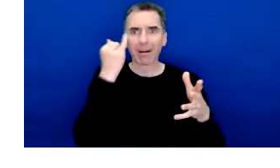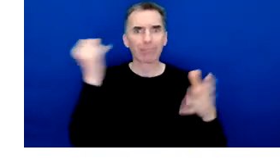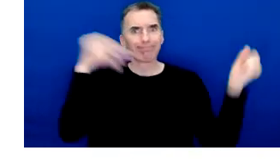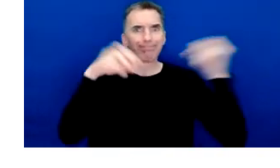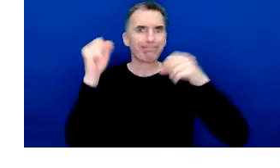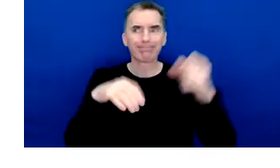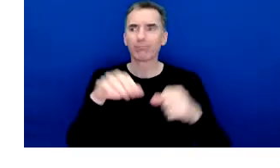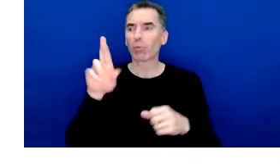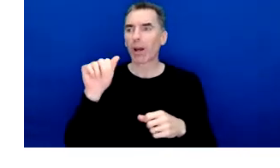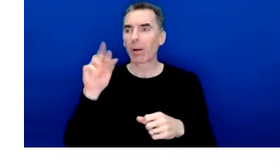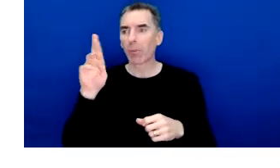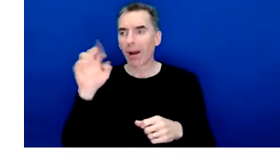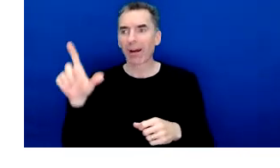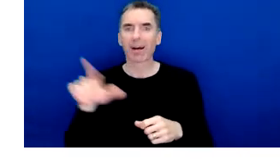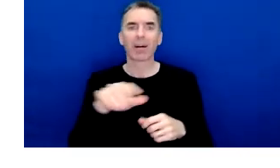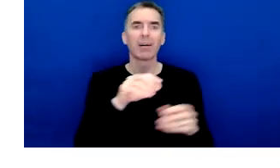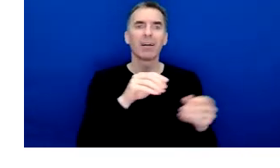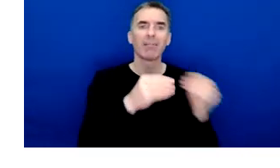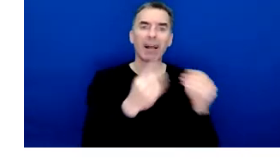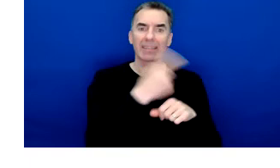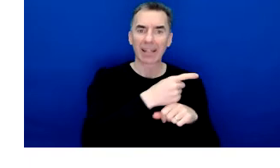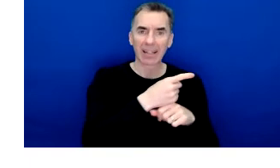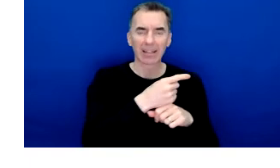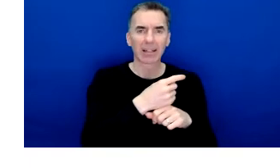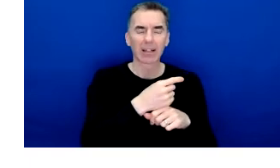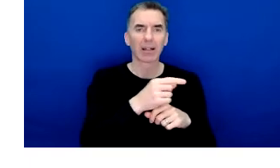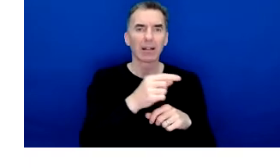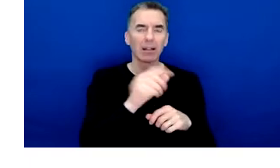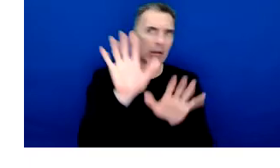get out of your your shell and we need to get back